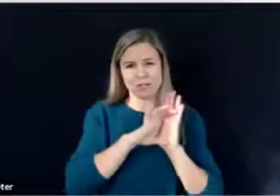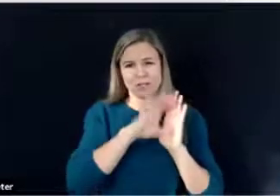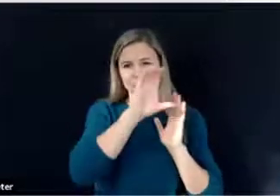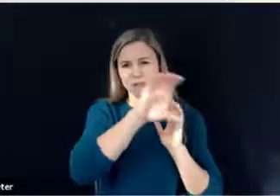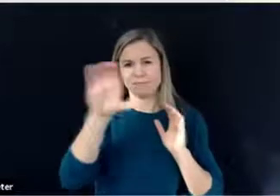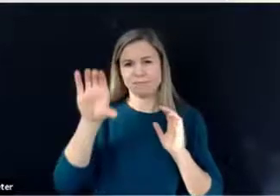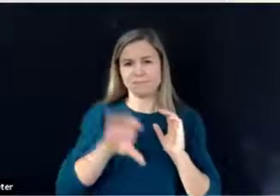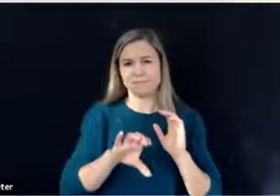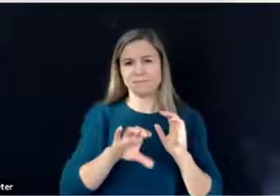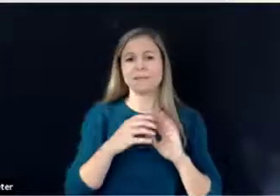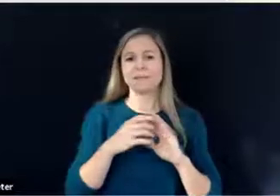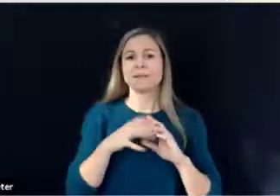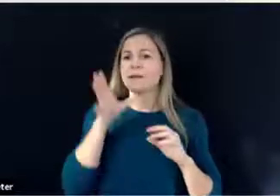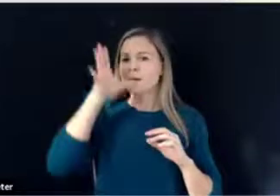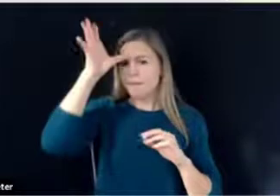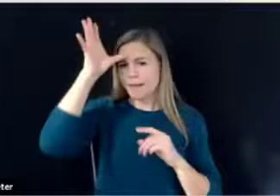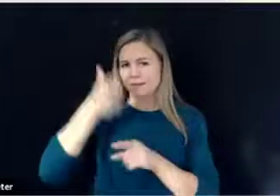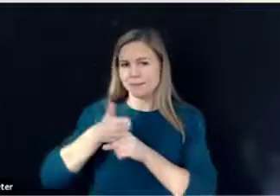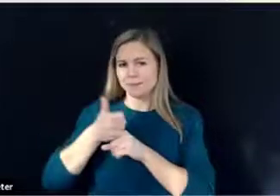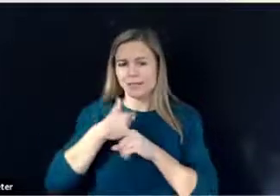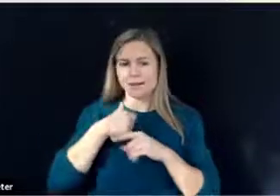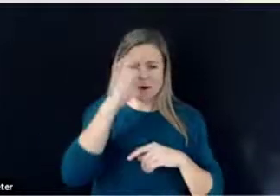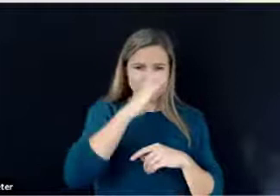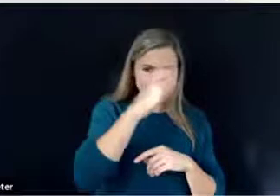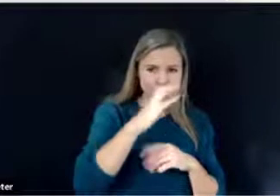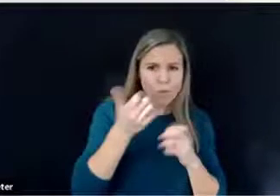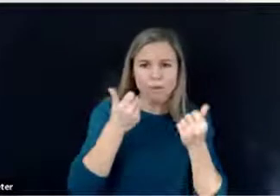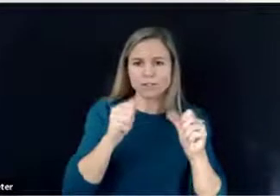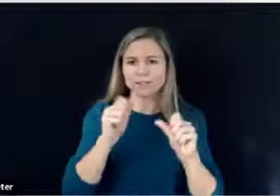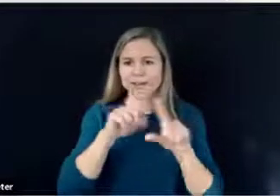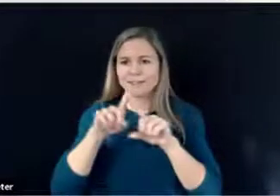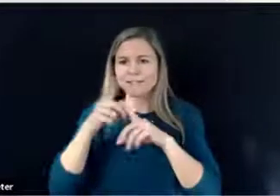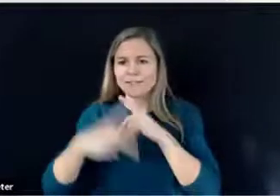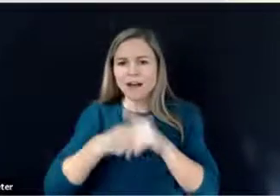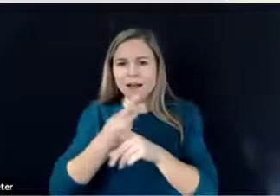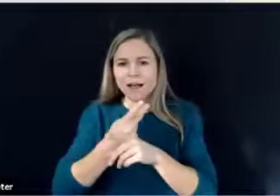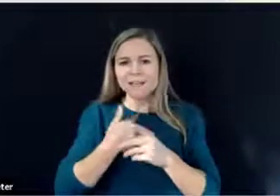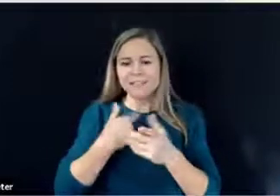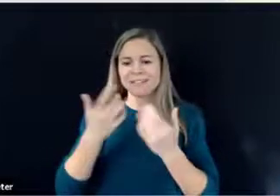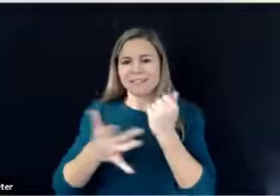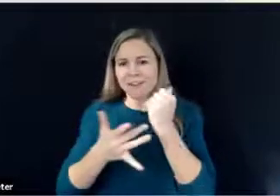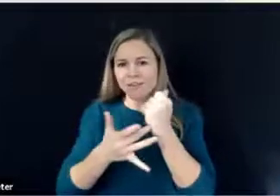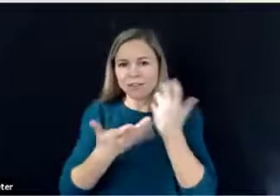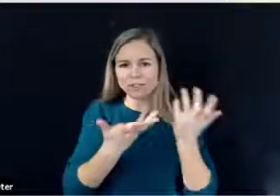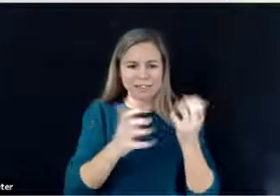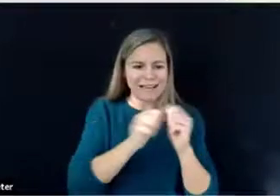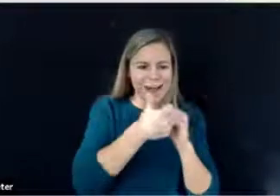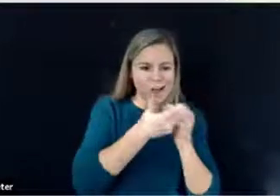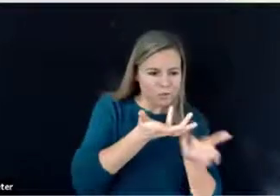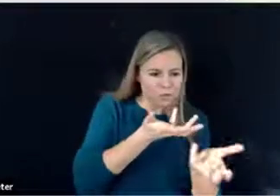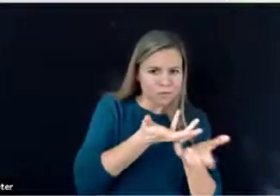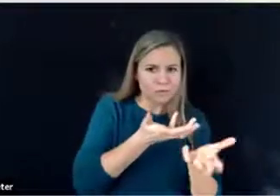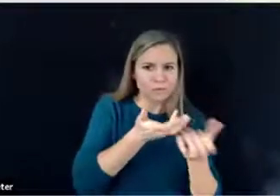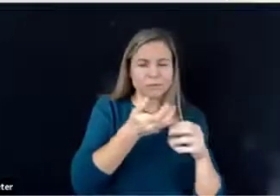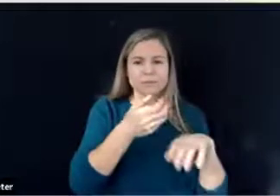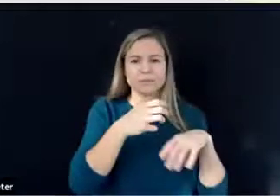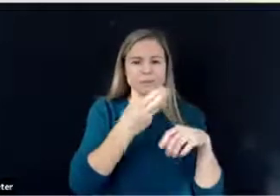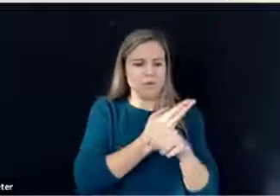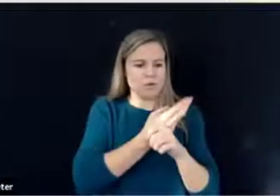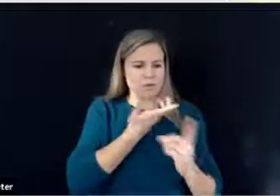and trying different types of technology that they may wanna use for their children. We have a picture of a volunteer